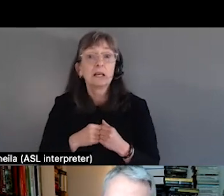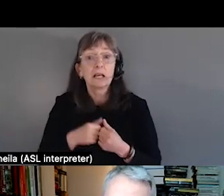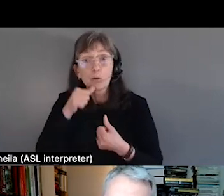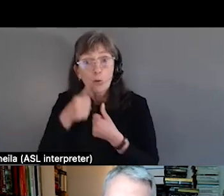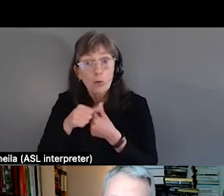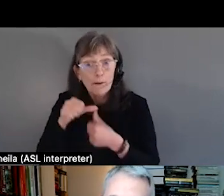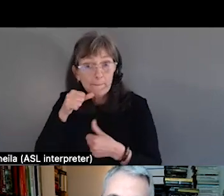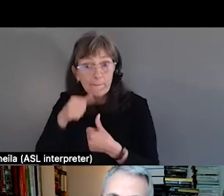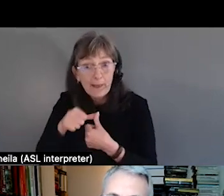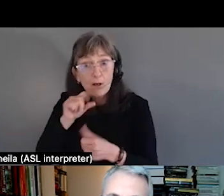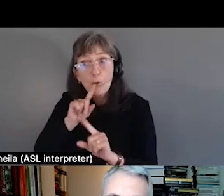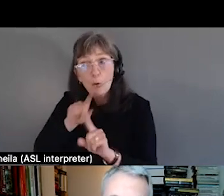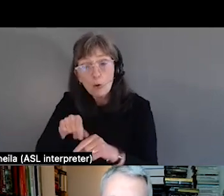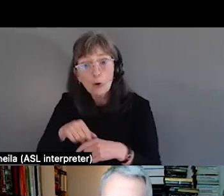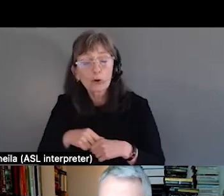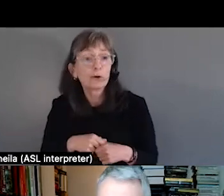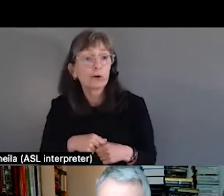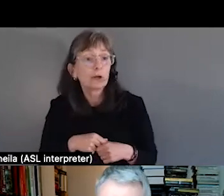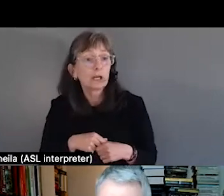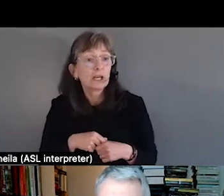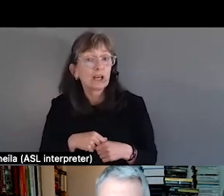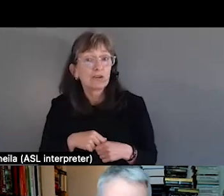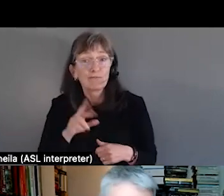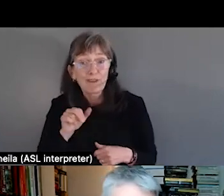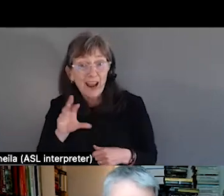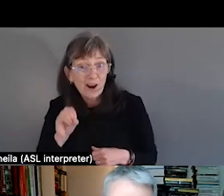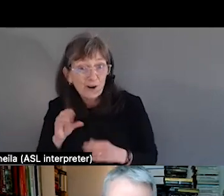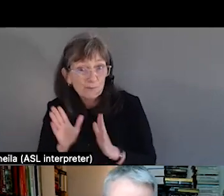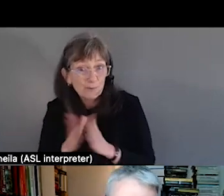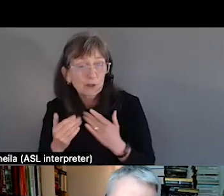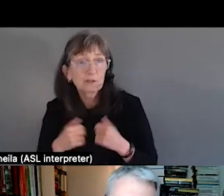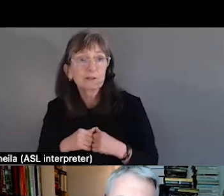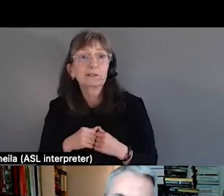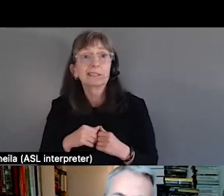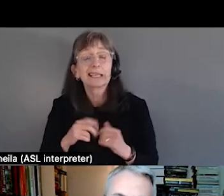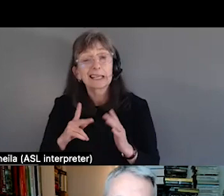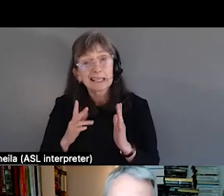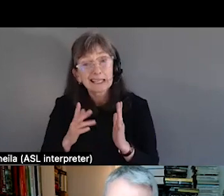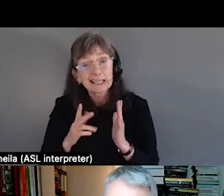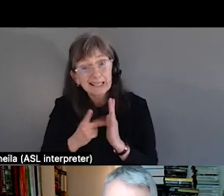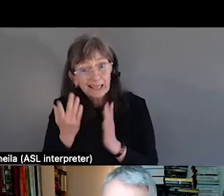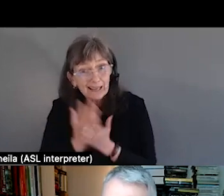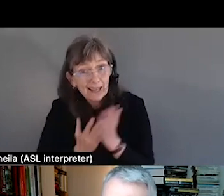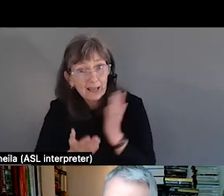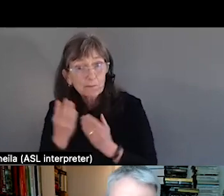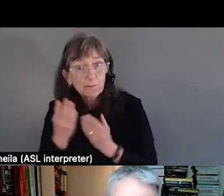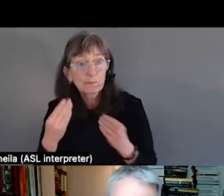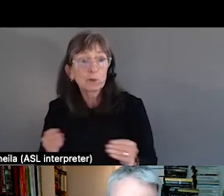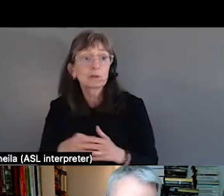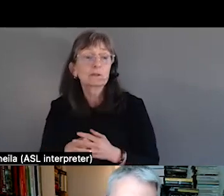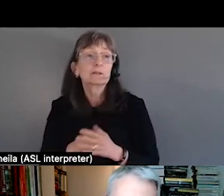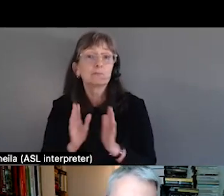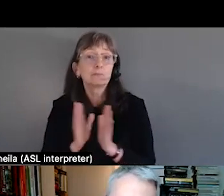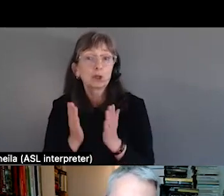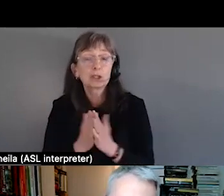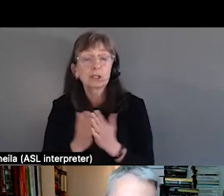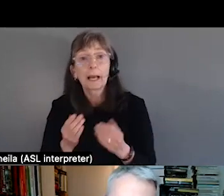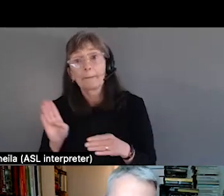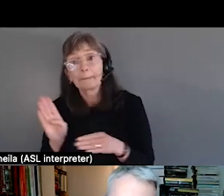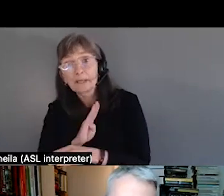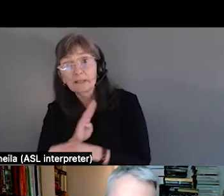own rare books department, secondhand, business to business, and business to institutions with